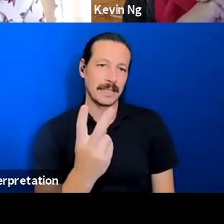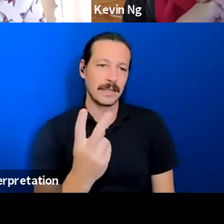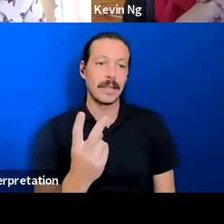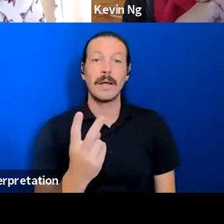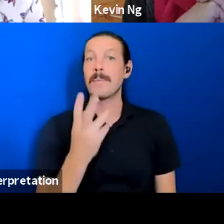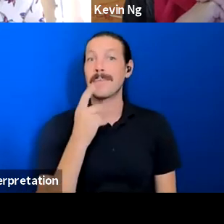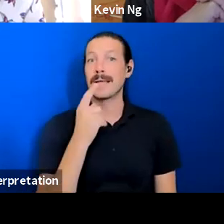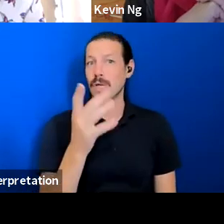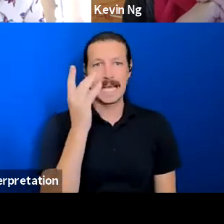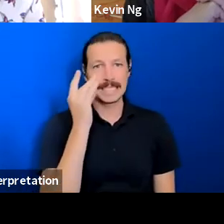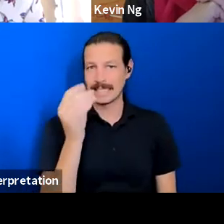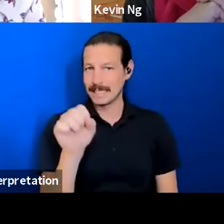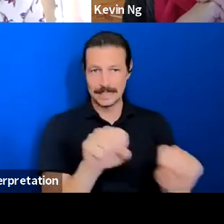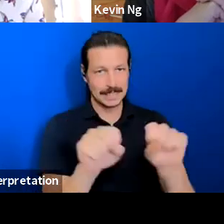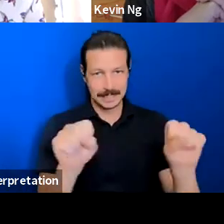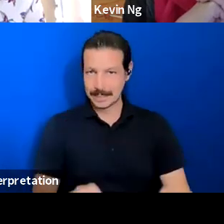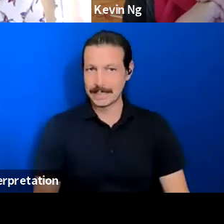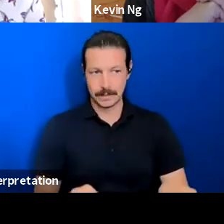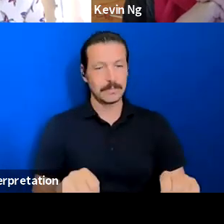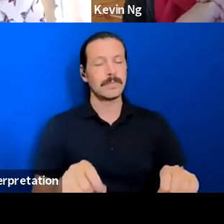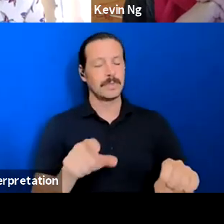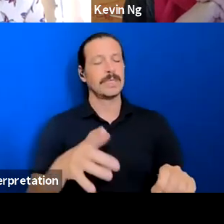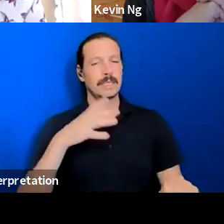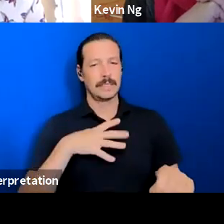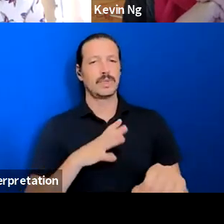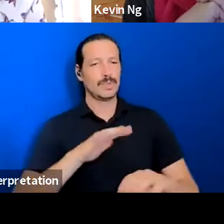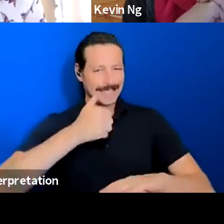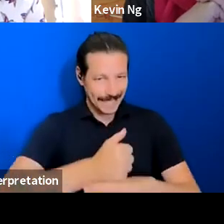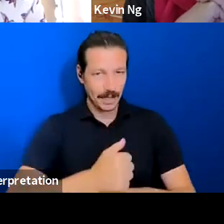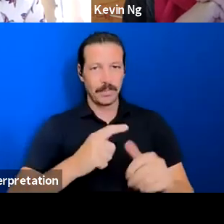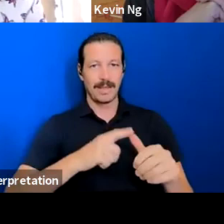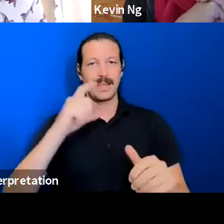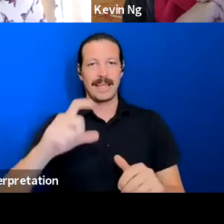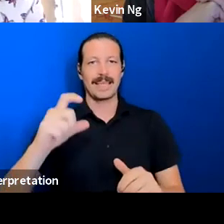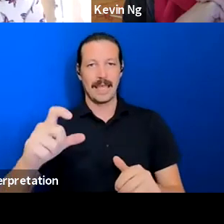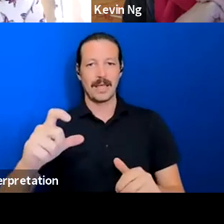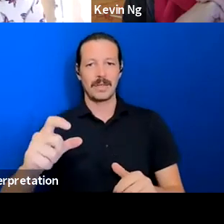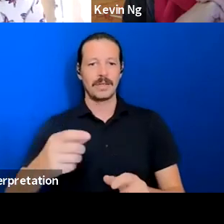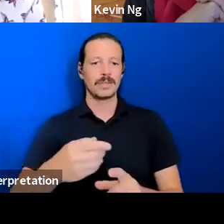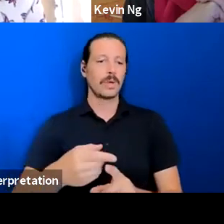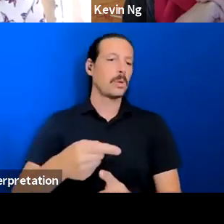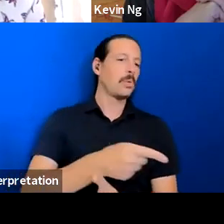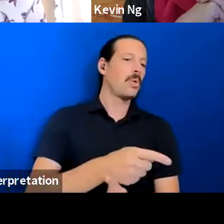So allow a day or two max for us to process that and get you the link so that you can log into the